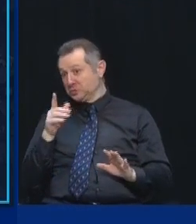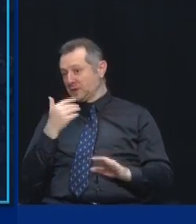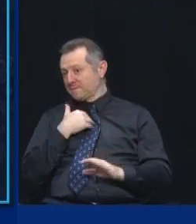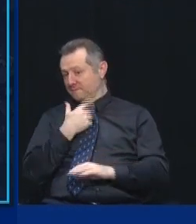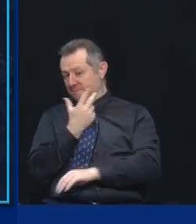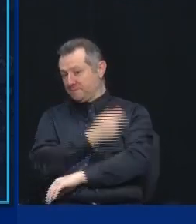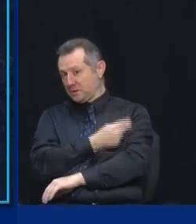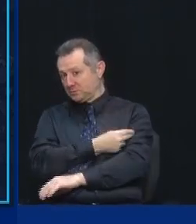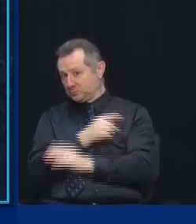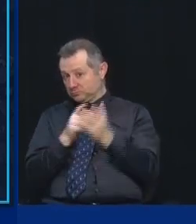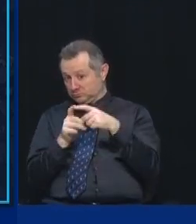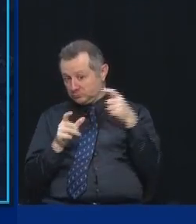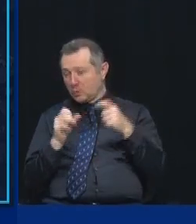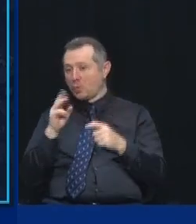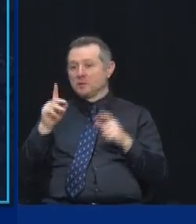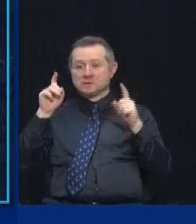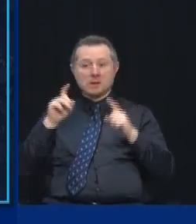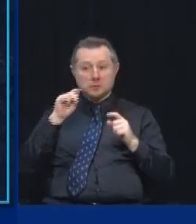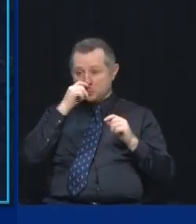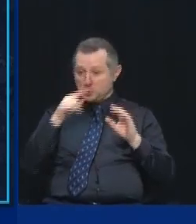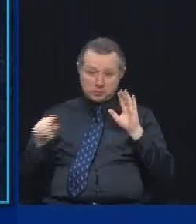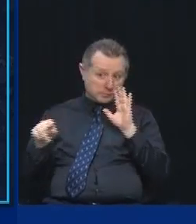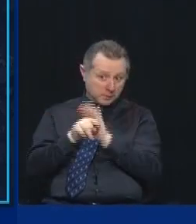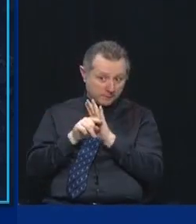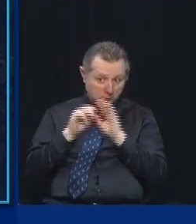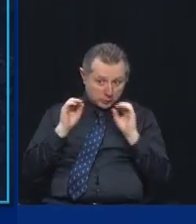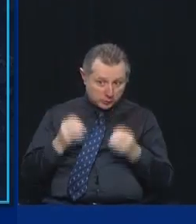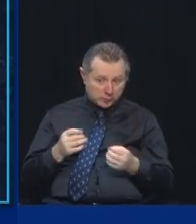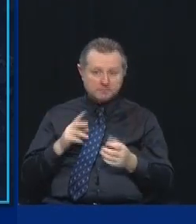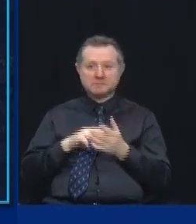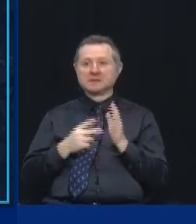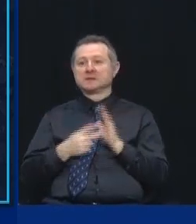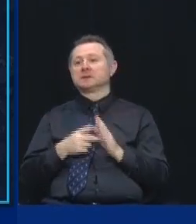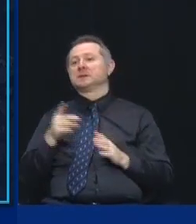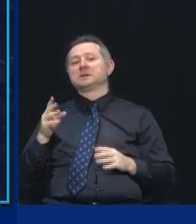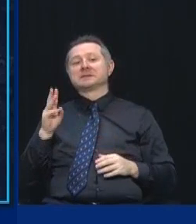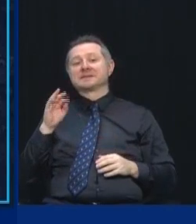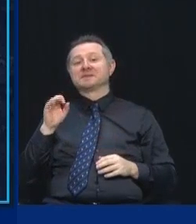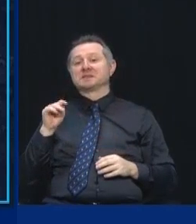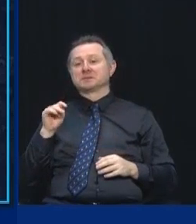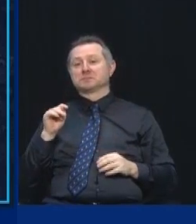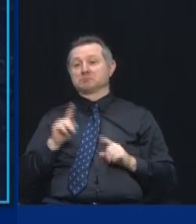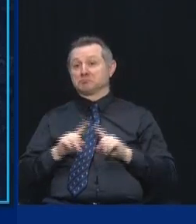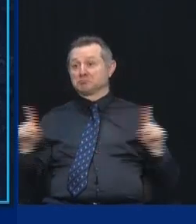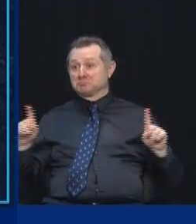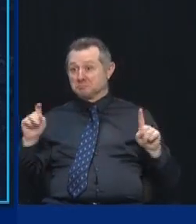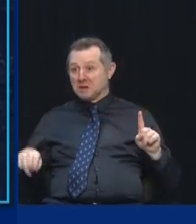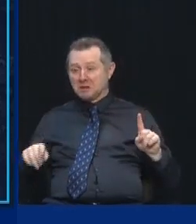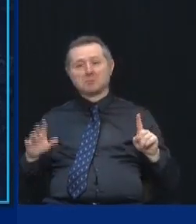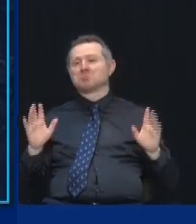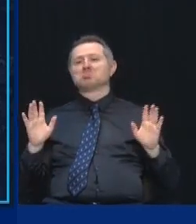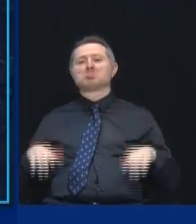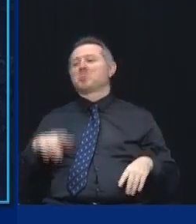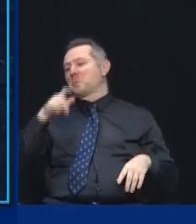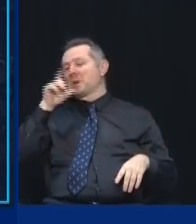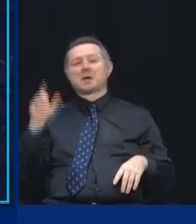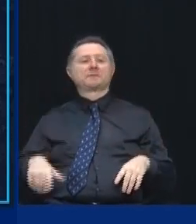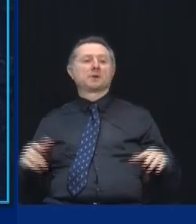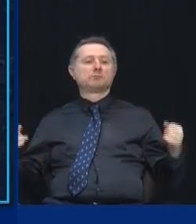BUT HAVING SAID THAT, FOR EVENTS THAT CAN SHOW PROOF OF VACCINATION OR RECENT NEGATIVE